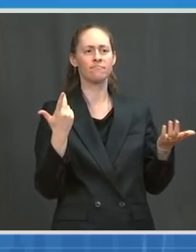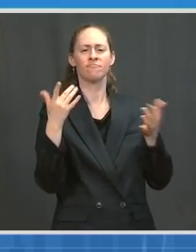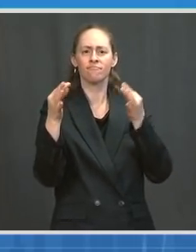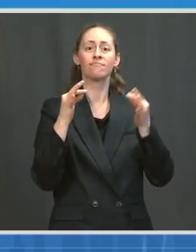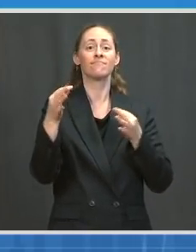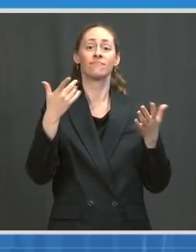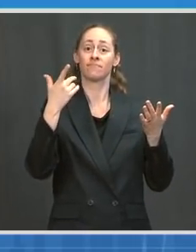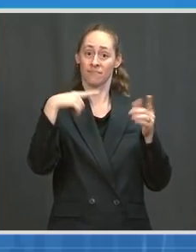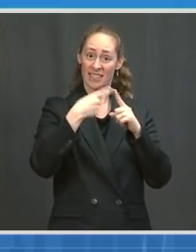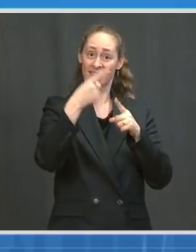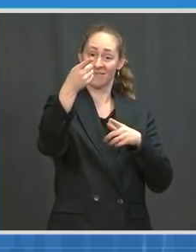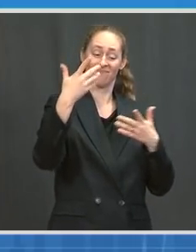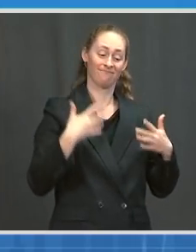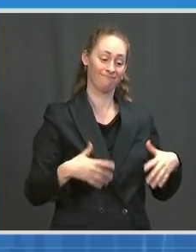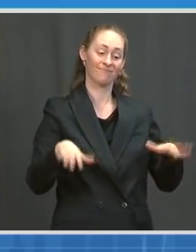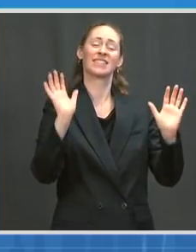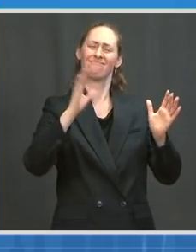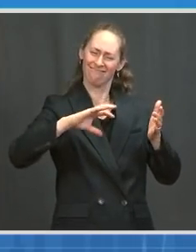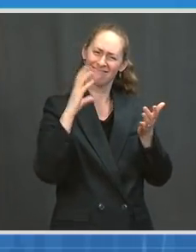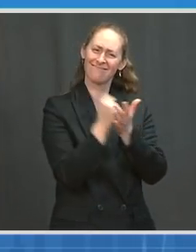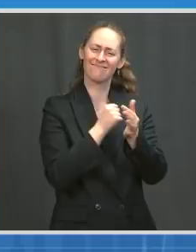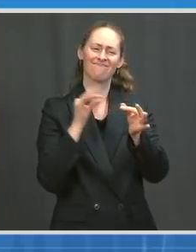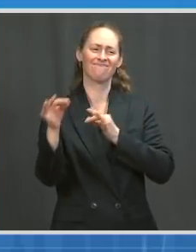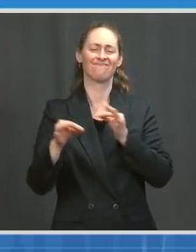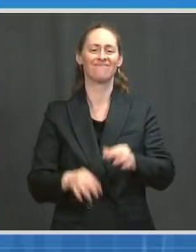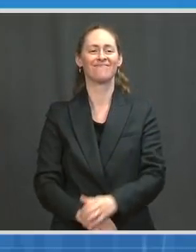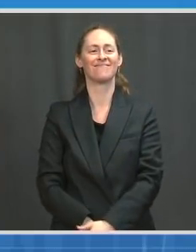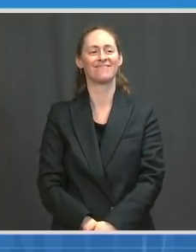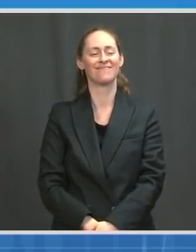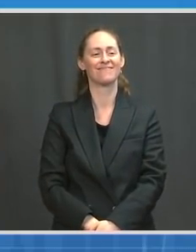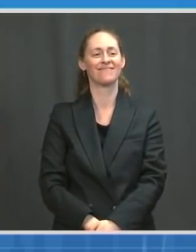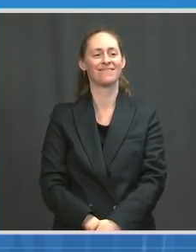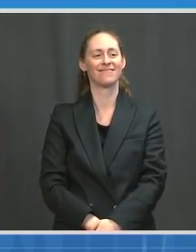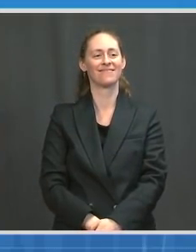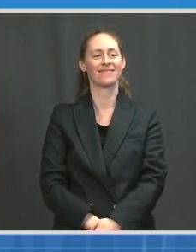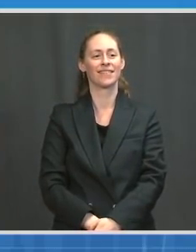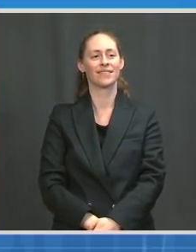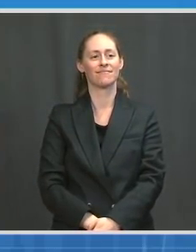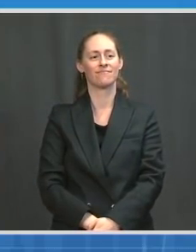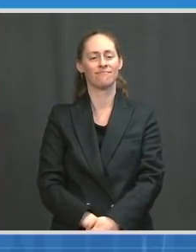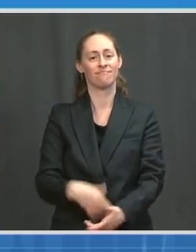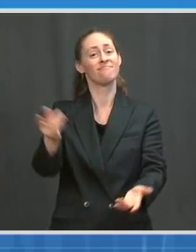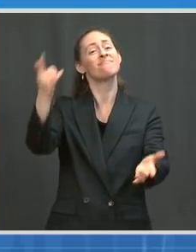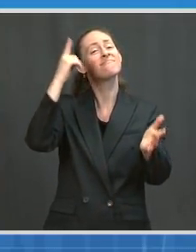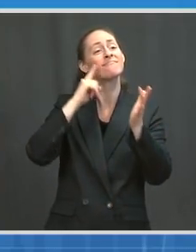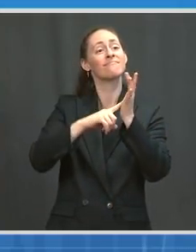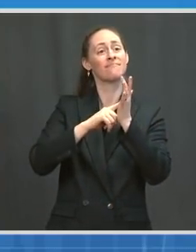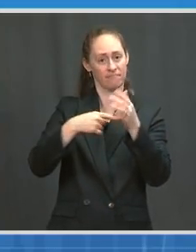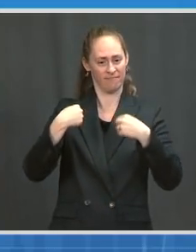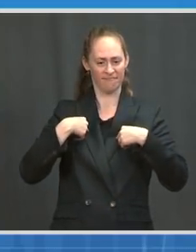I got my vaccine, as did my family, and it a major, major transition for our lives.